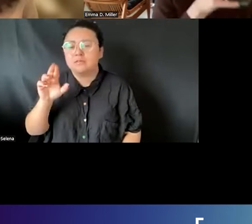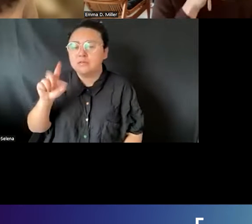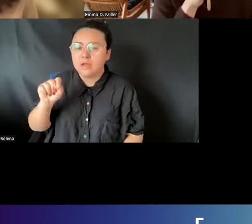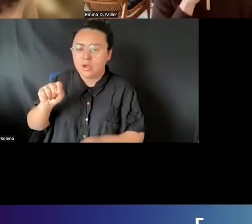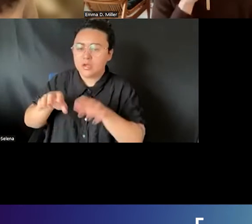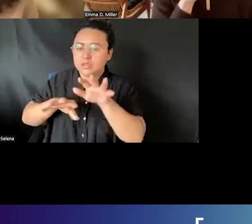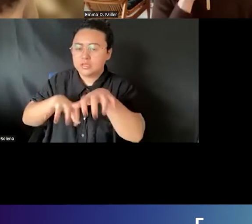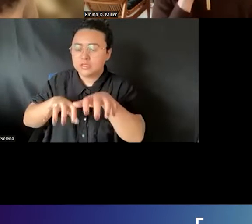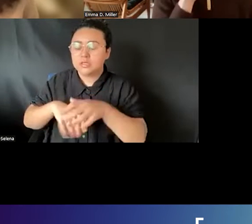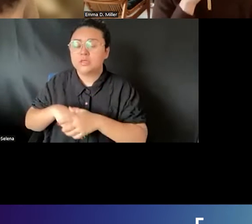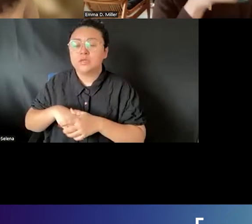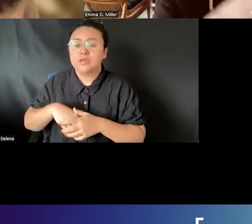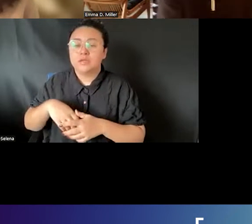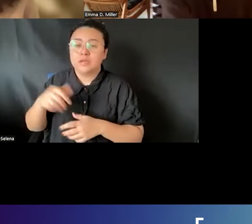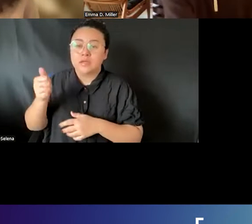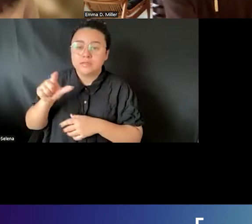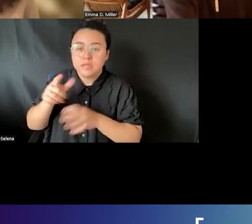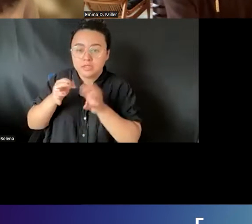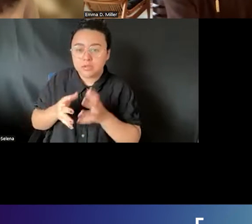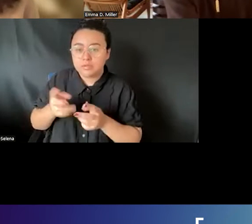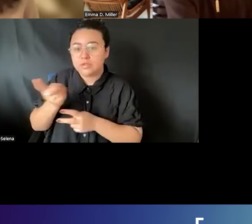our ASL interpreters, and Sergio, our Zoom technician.